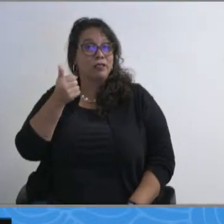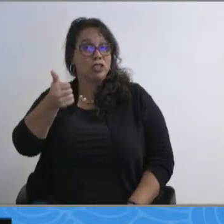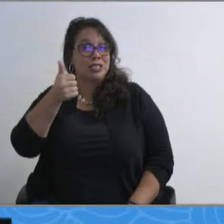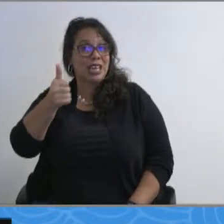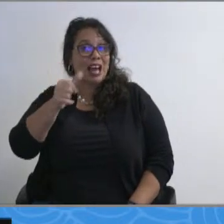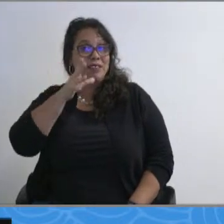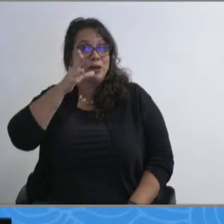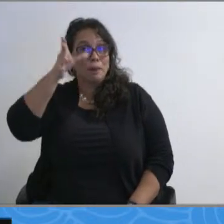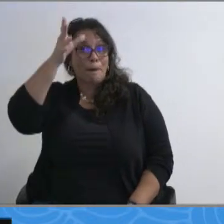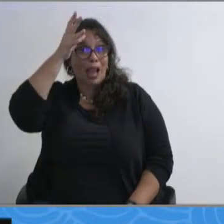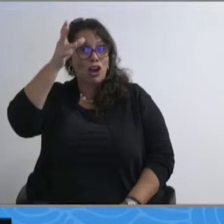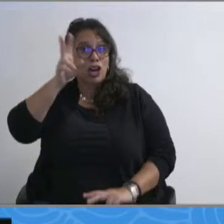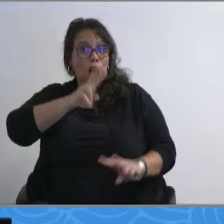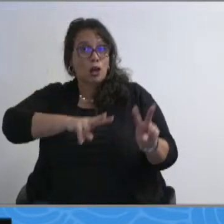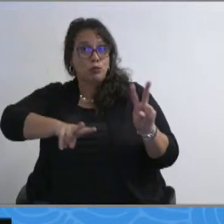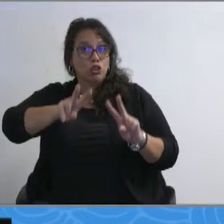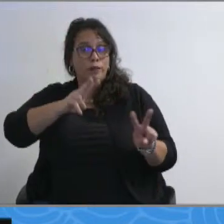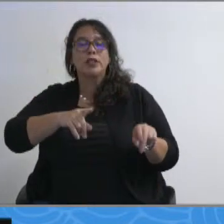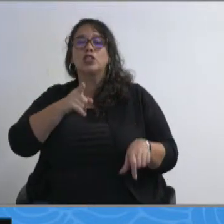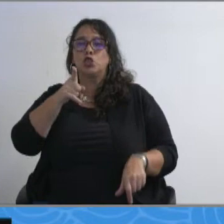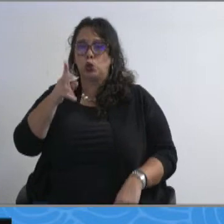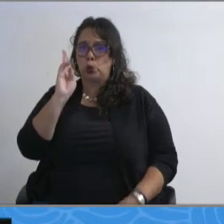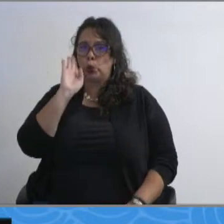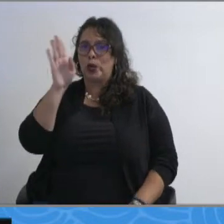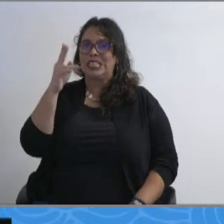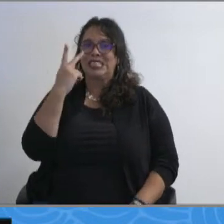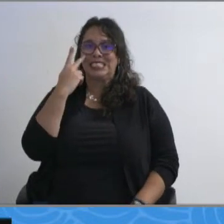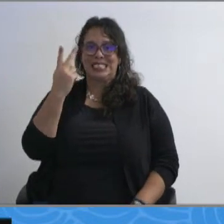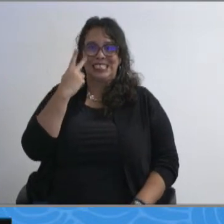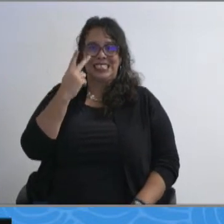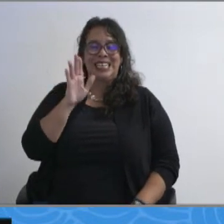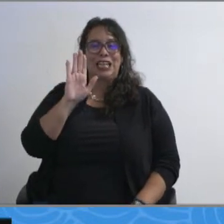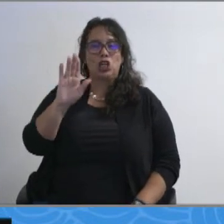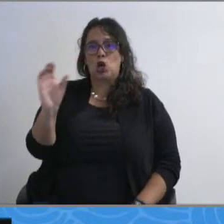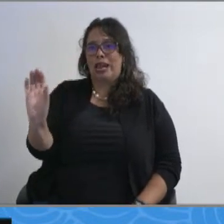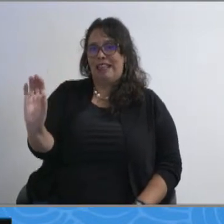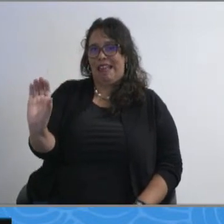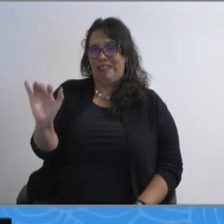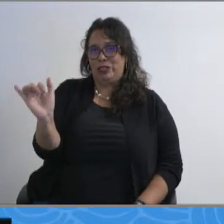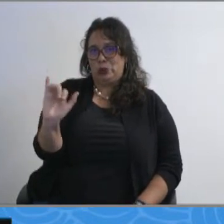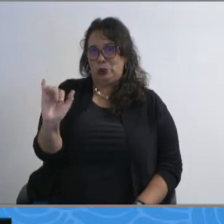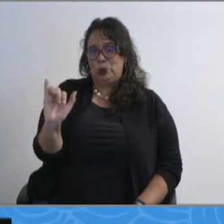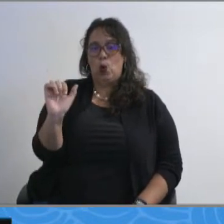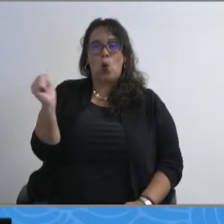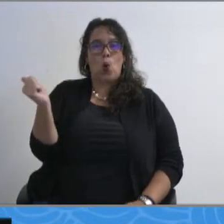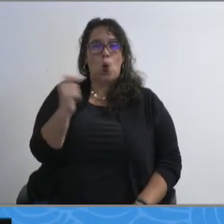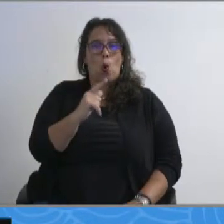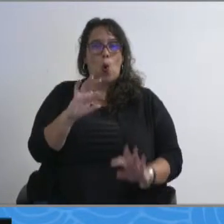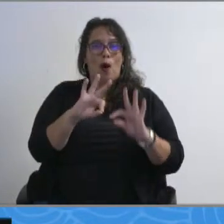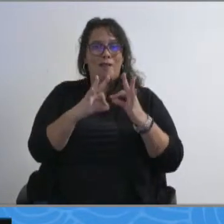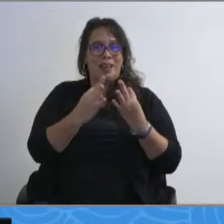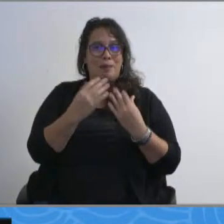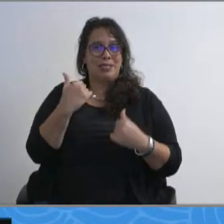and available for your family. So, this is what all the families have access to. It's some of important dates to remember.